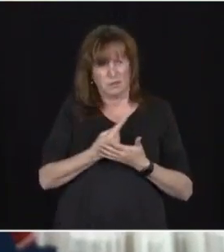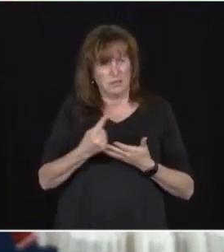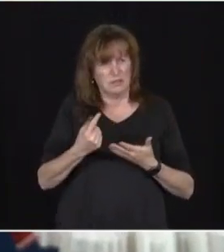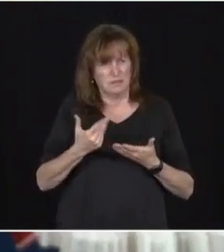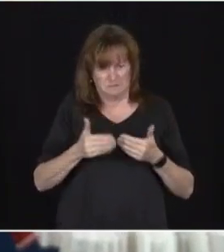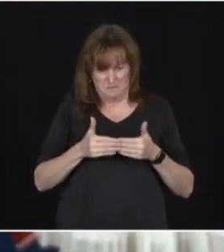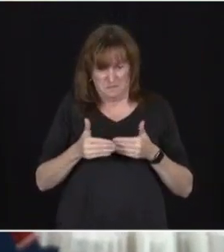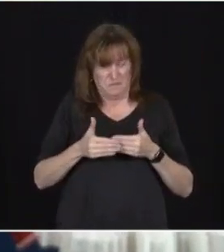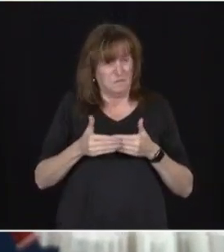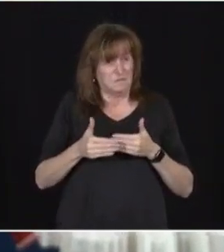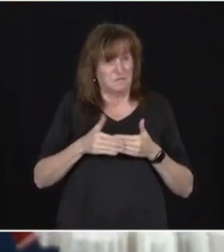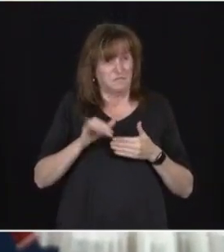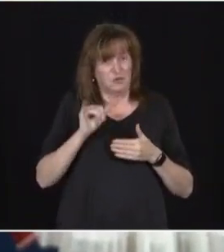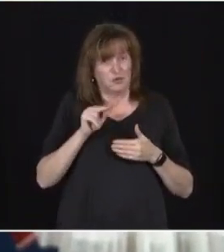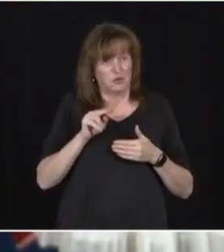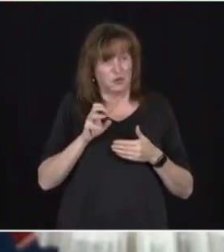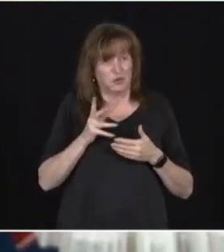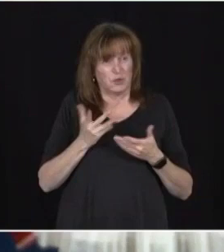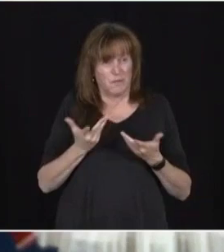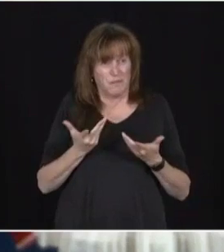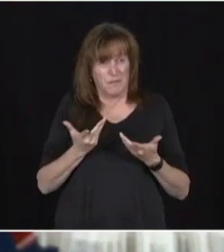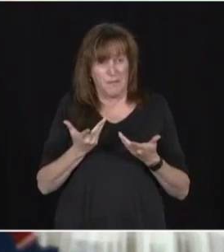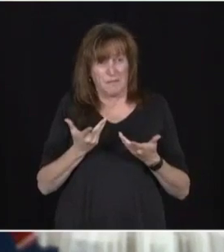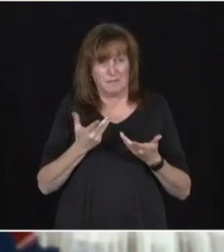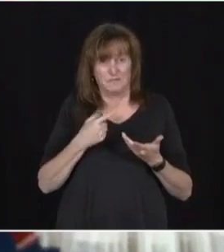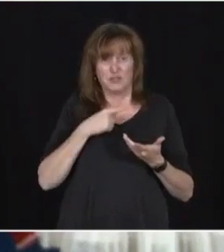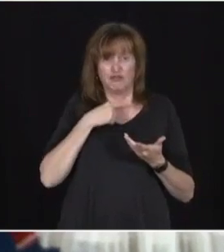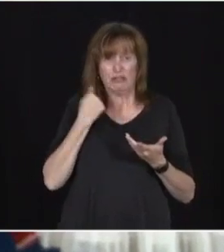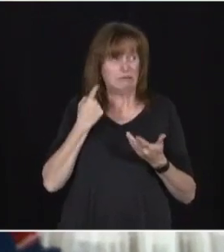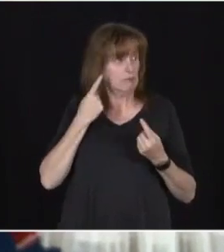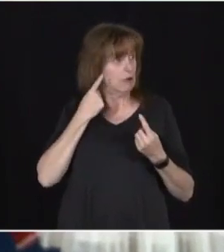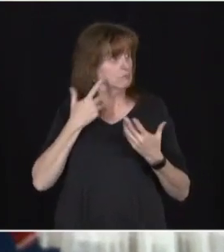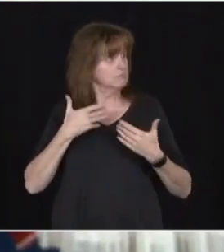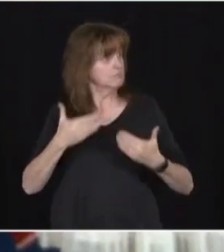When it comes to our children, I'm not going to chance anything.